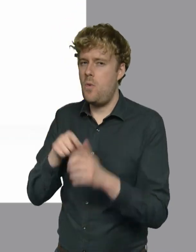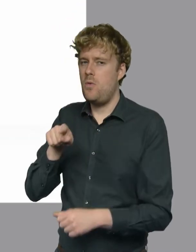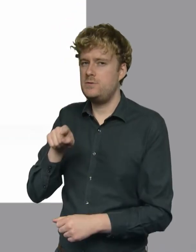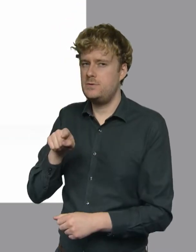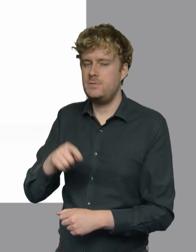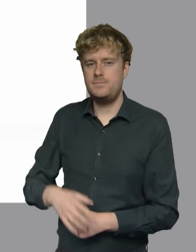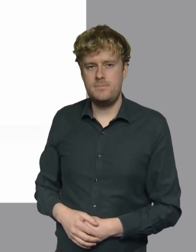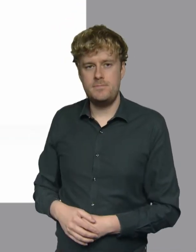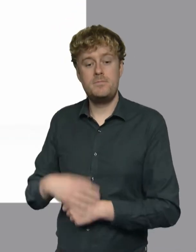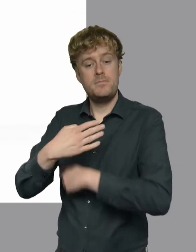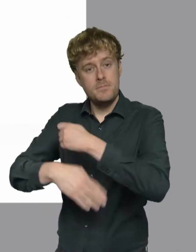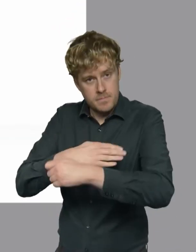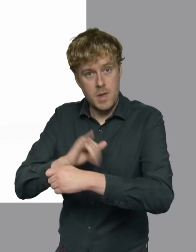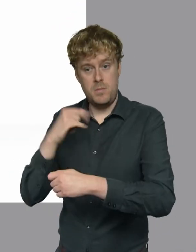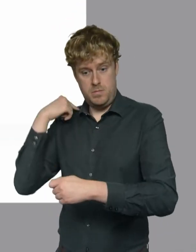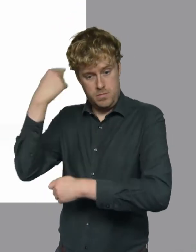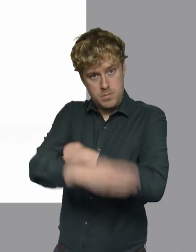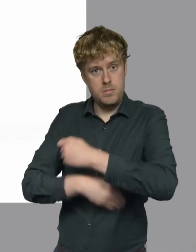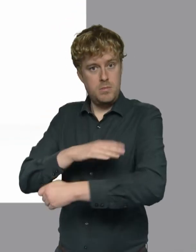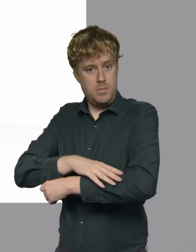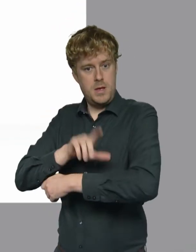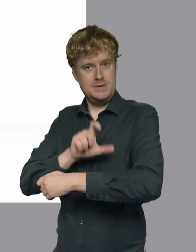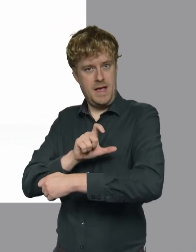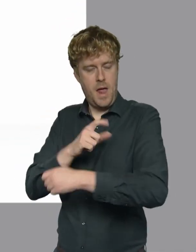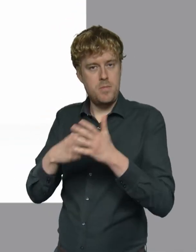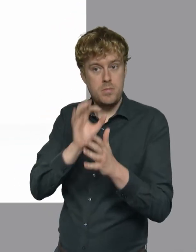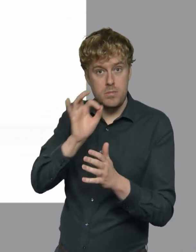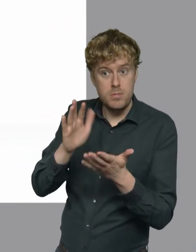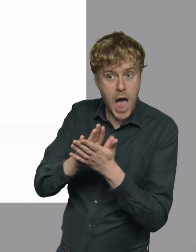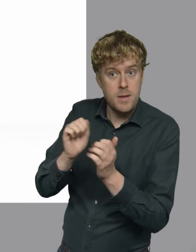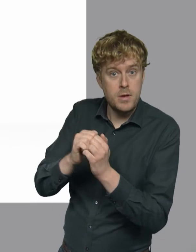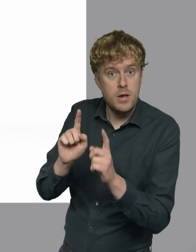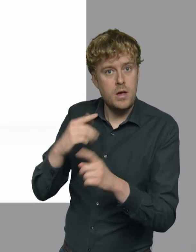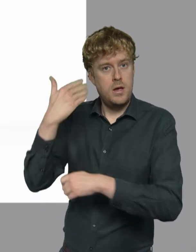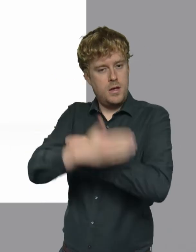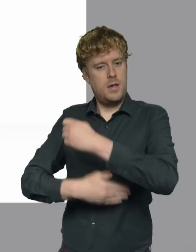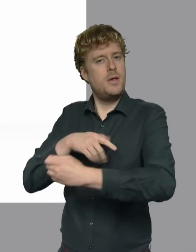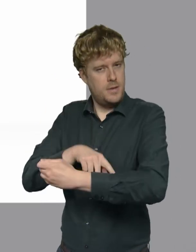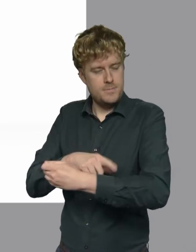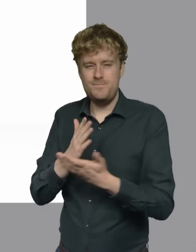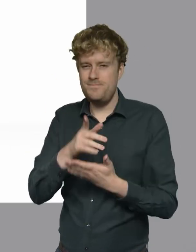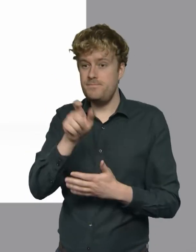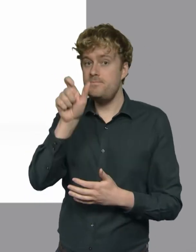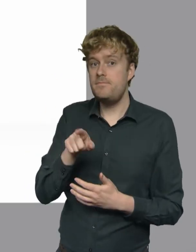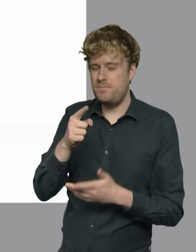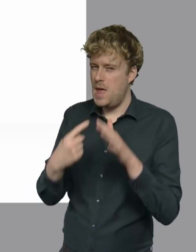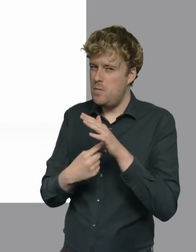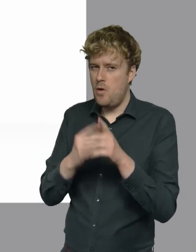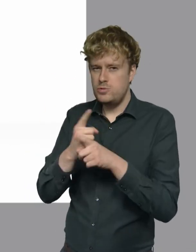Use a sling or bandage to support the injury if the casualty allows you to do so. Always talk to the casualty and let them know what you're about to do.